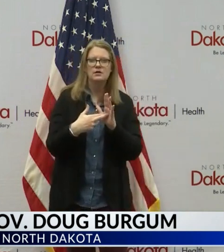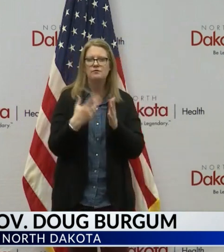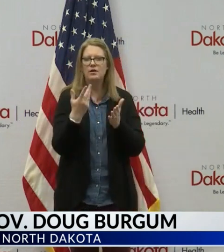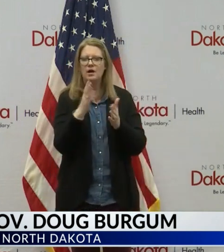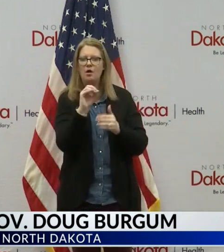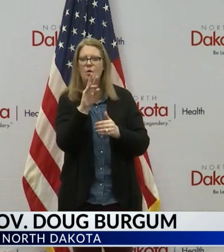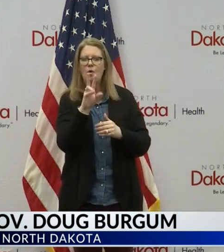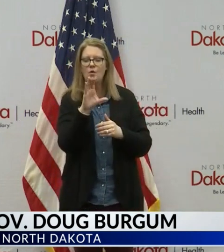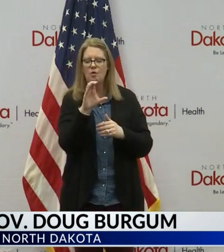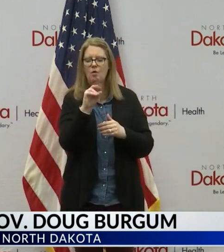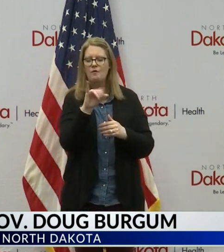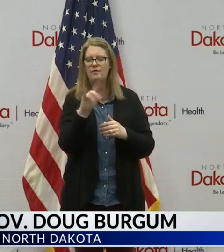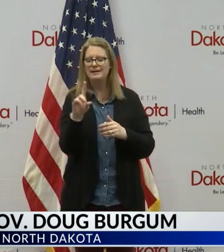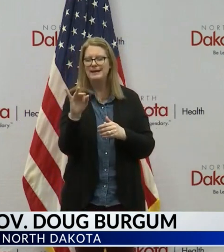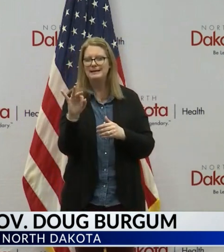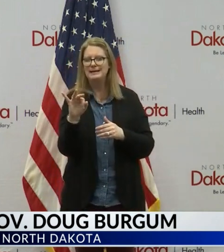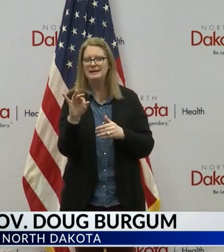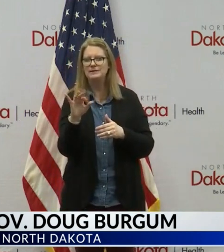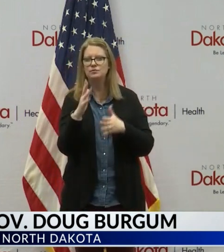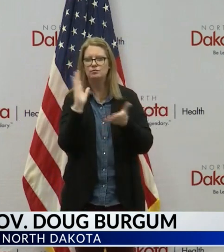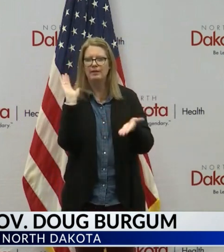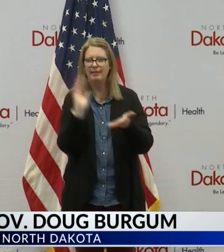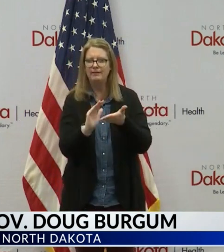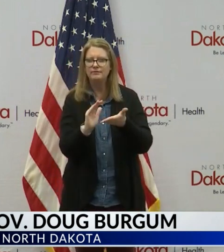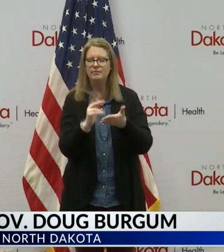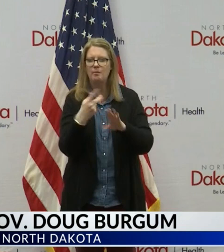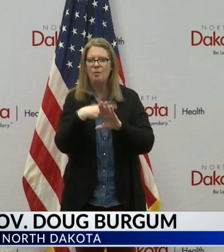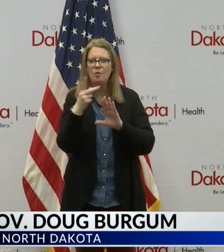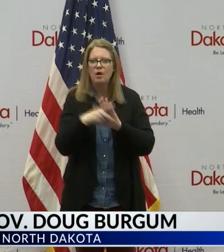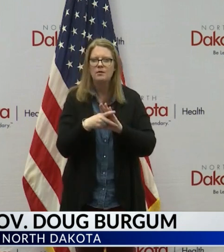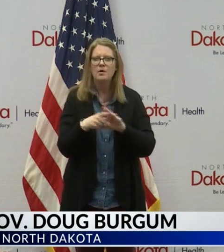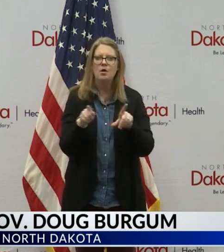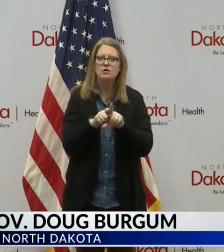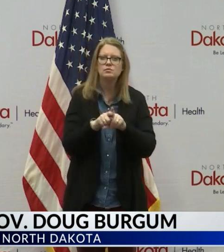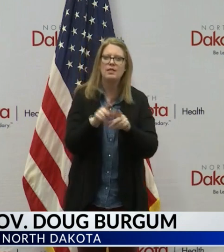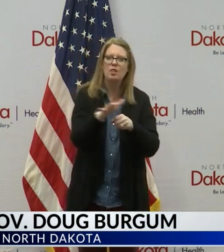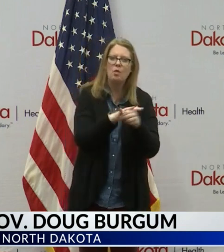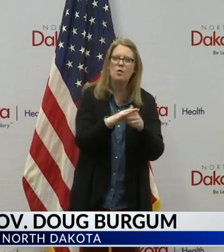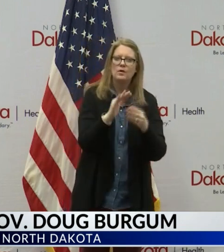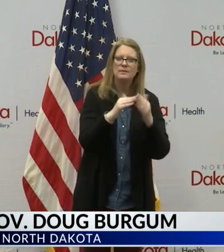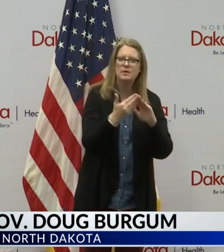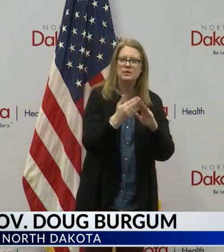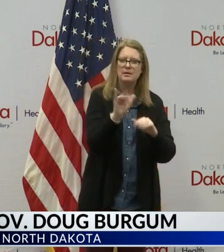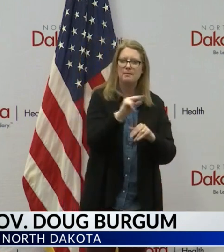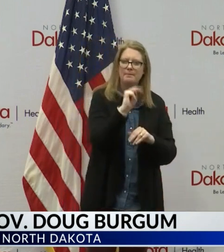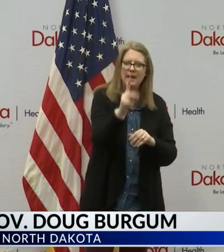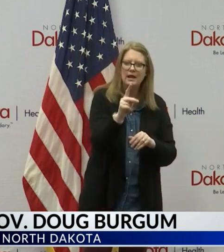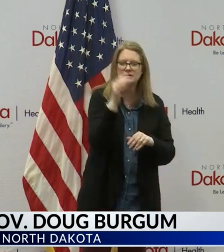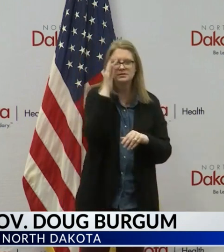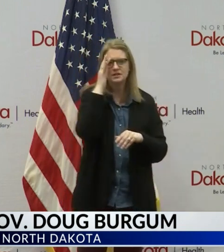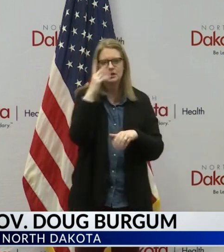AND IMPORTANT TO KNOW THAT B & D IS CURRENTLY PARAMETERS FOR FINANCIAL RELIEF PROGRAM IN PARTNERSHIP WITH LOCAL